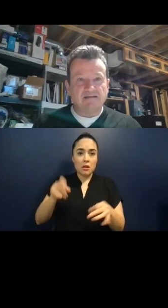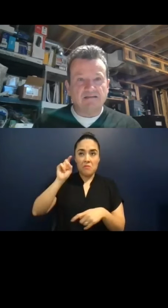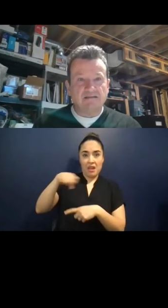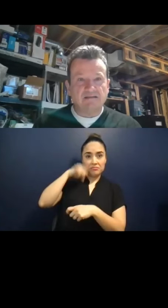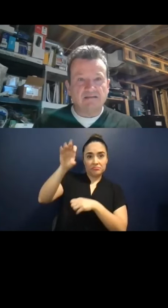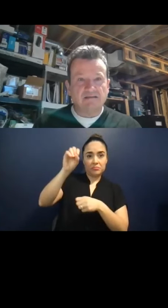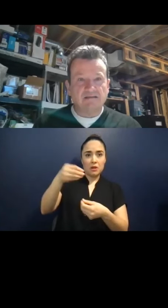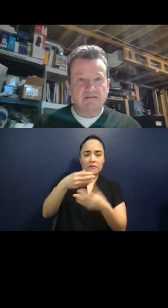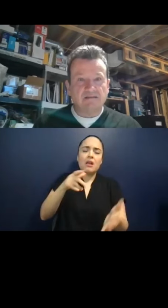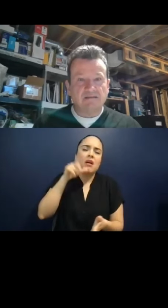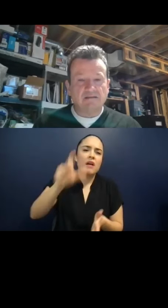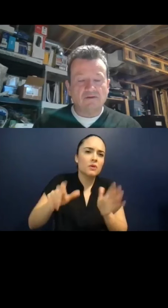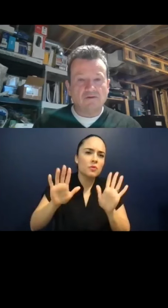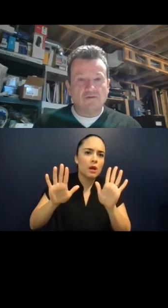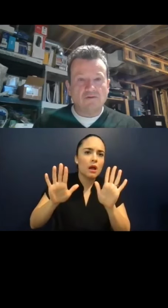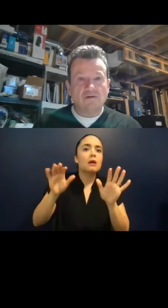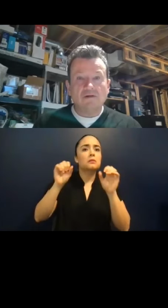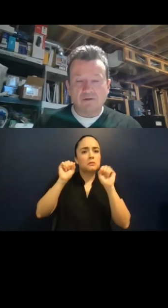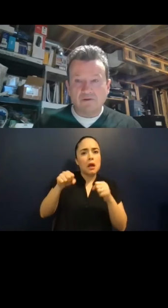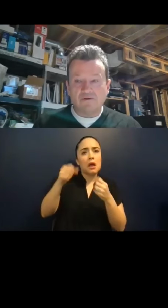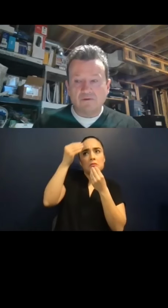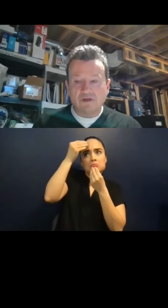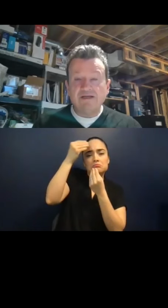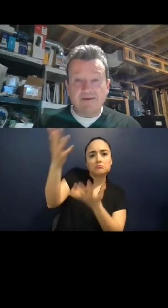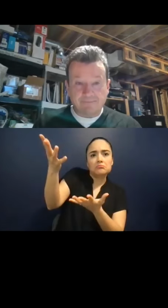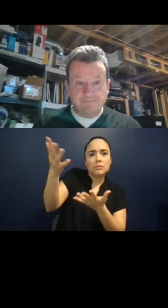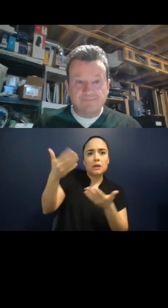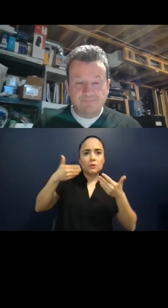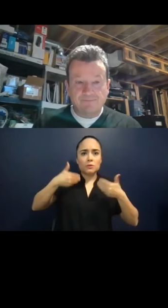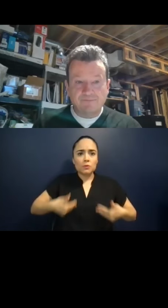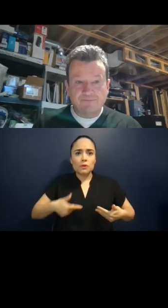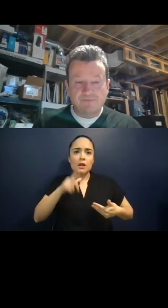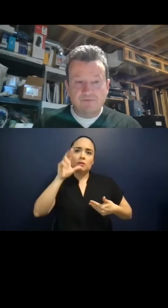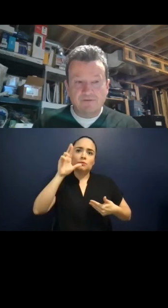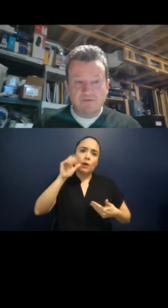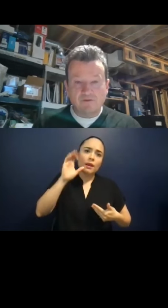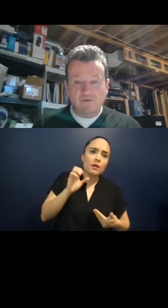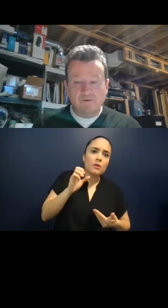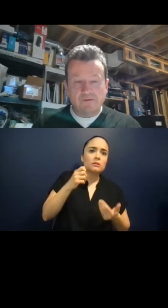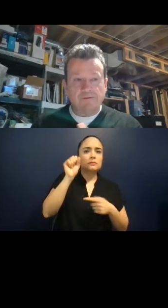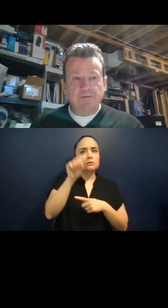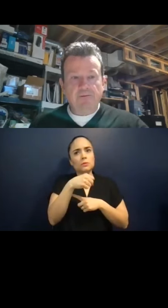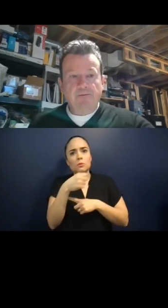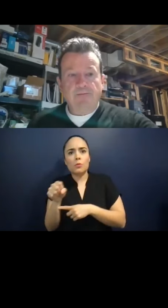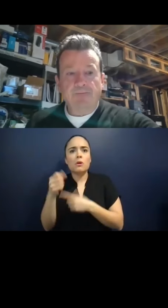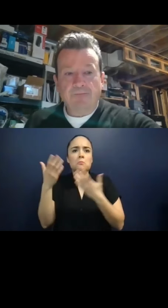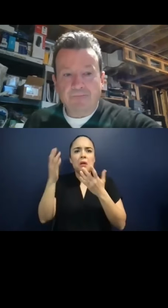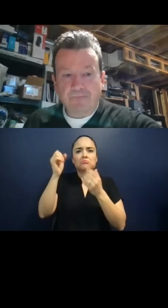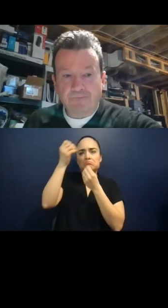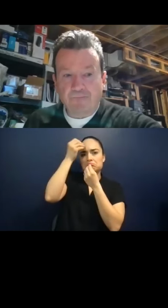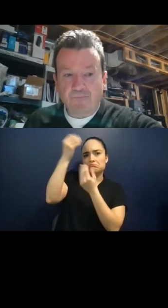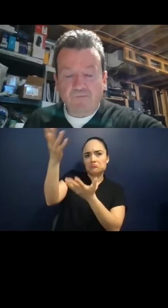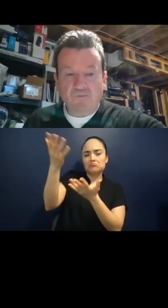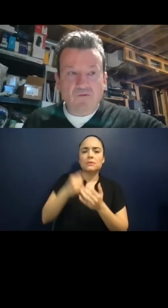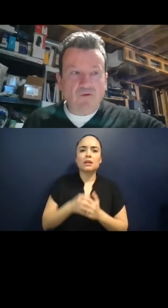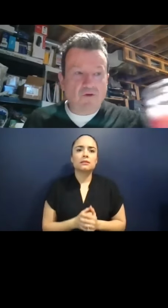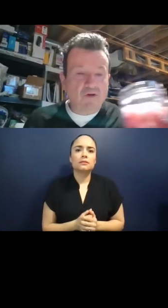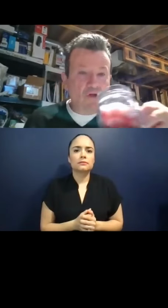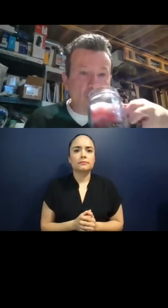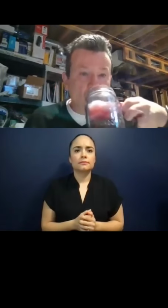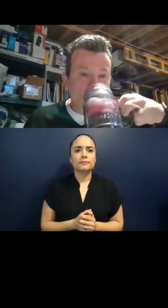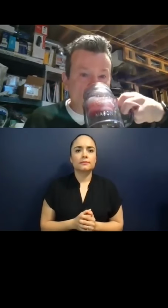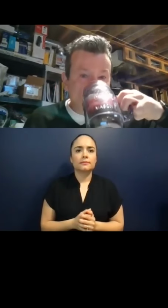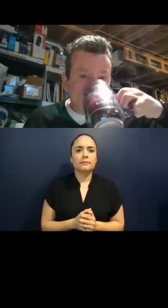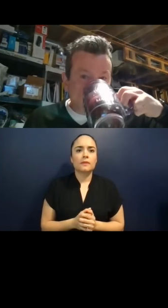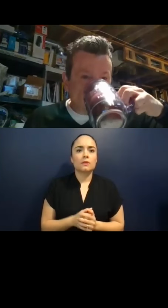decision-making. It is totally voluntary.